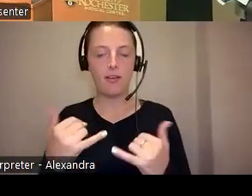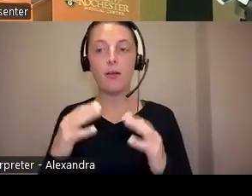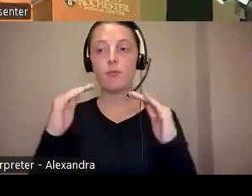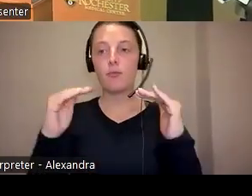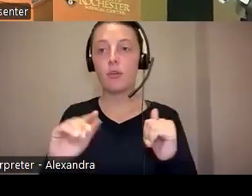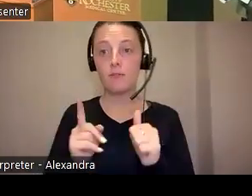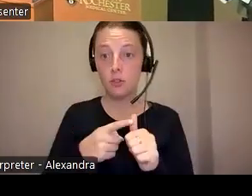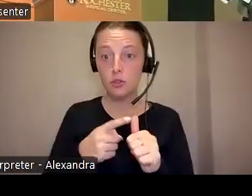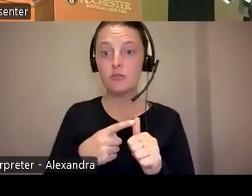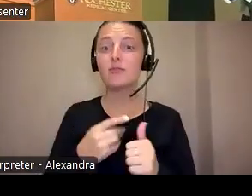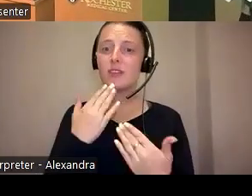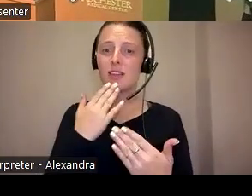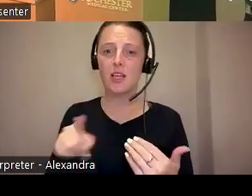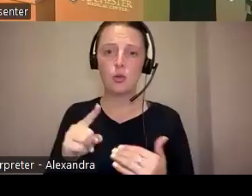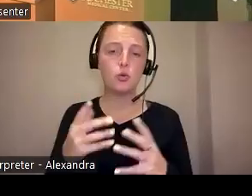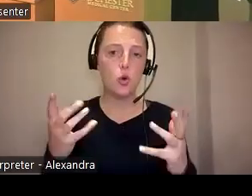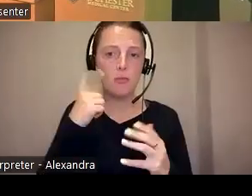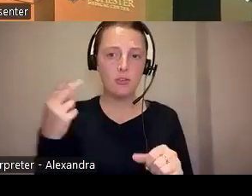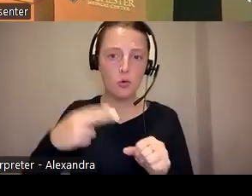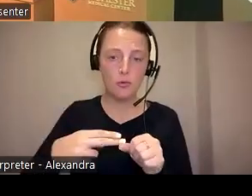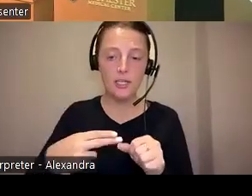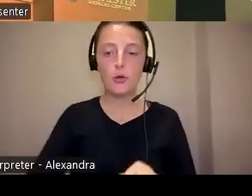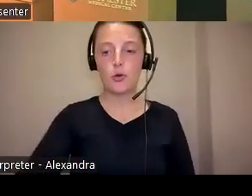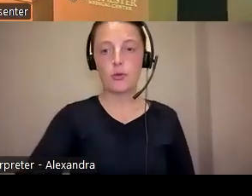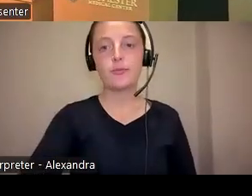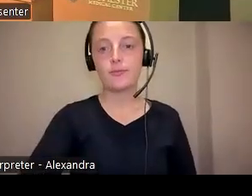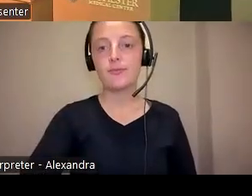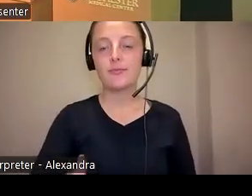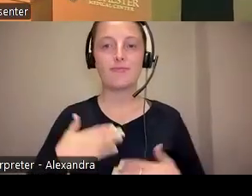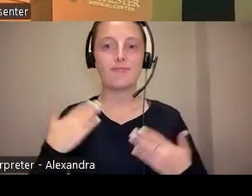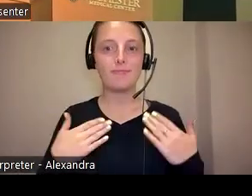much for being here. I am delighted to see so many faces in the room and I know we have many